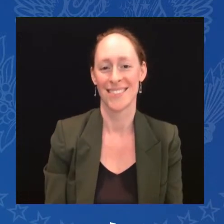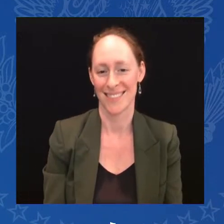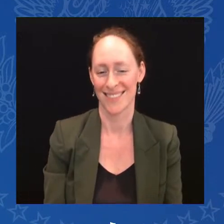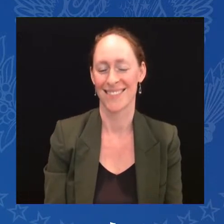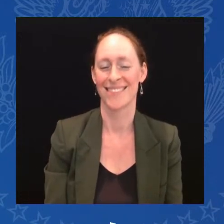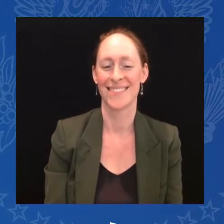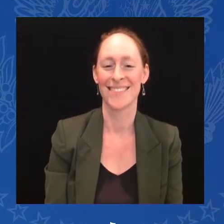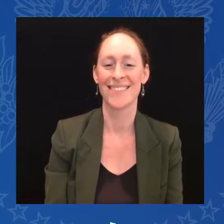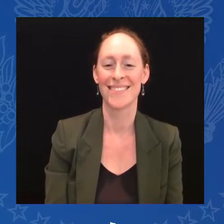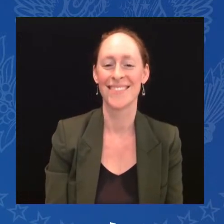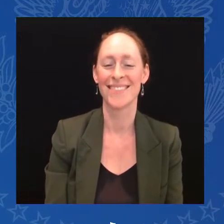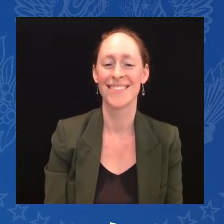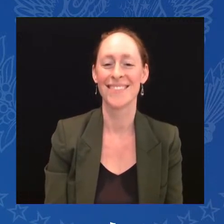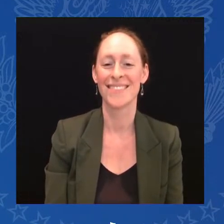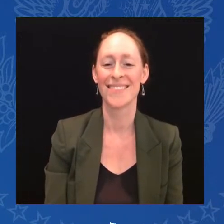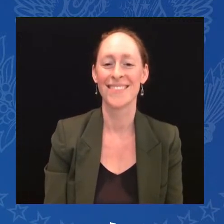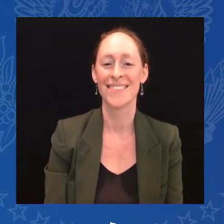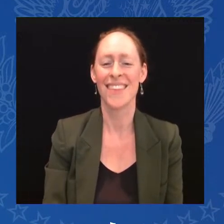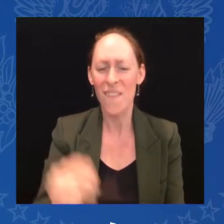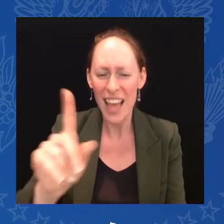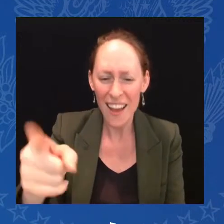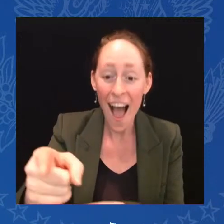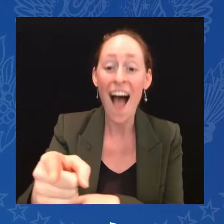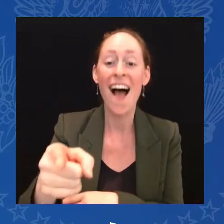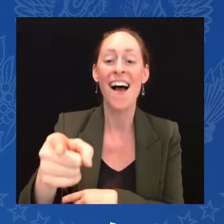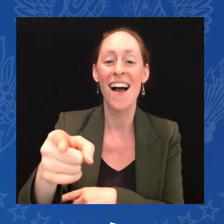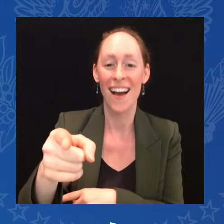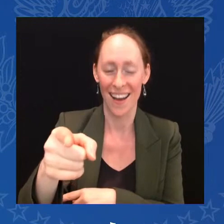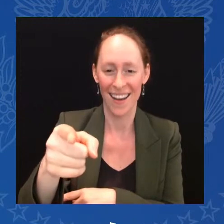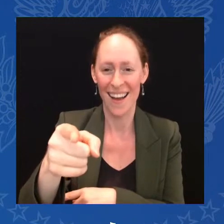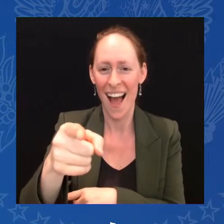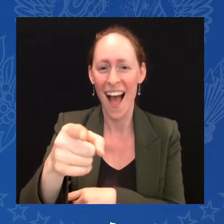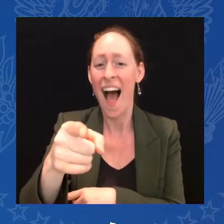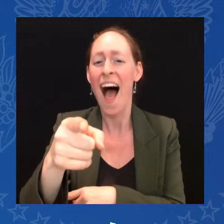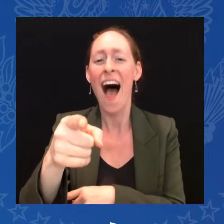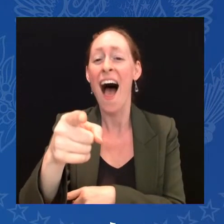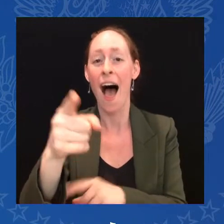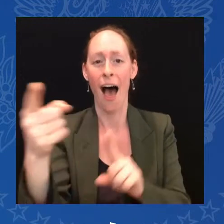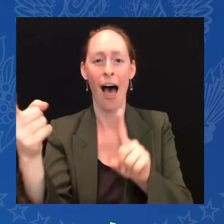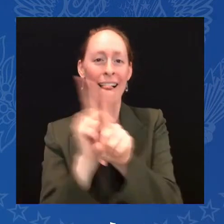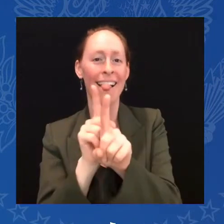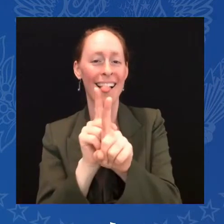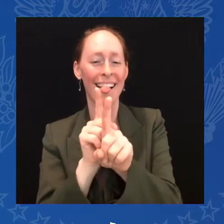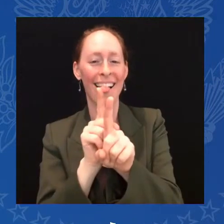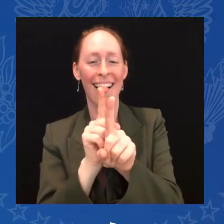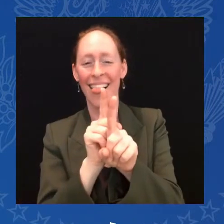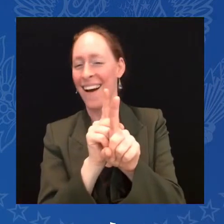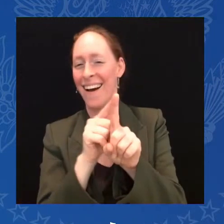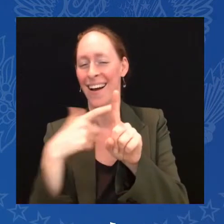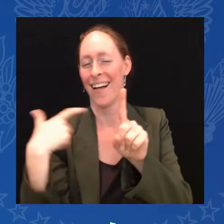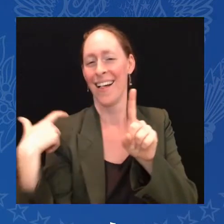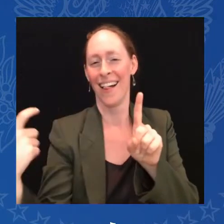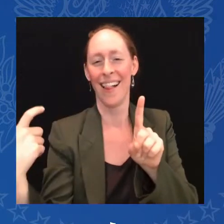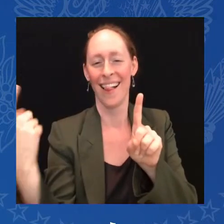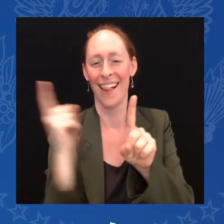The President: There you are, Na- well, she's hiding behind that big guy. You know what I mean? And her grandsons and -- .